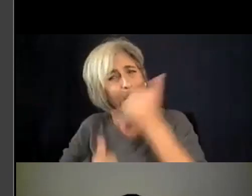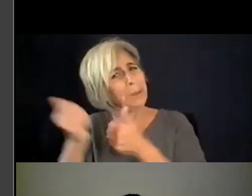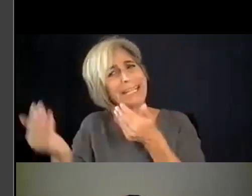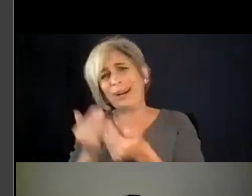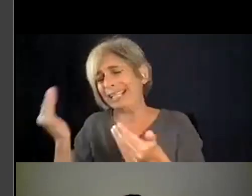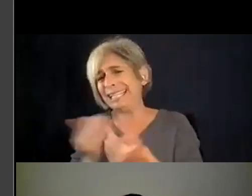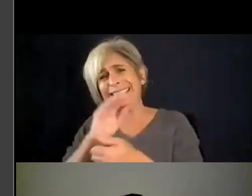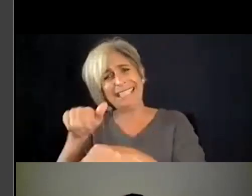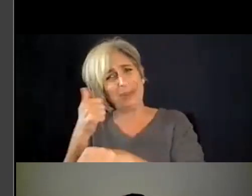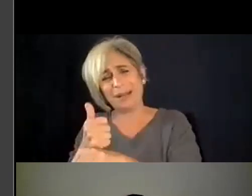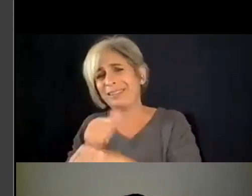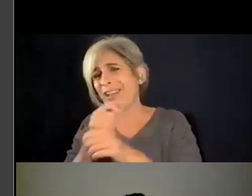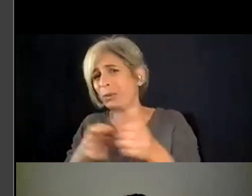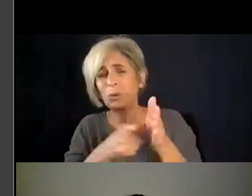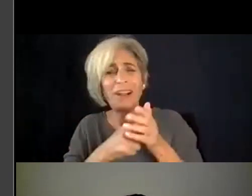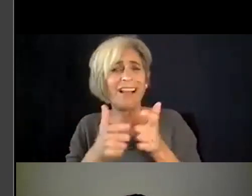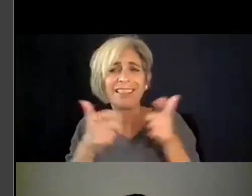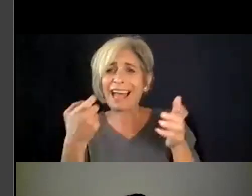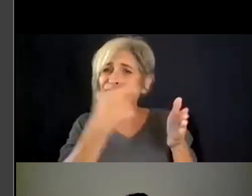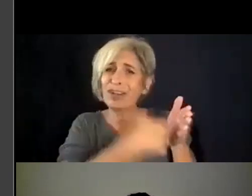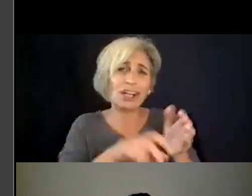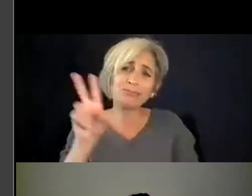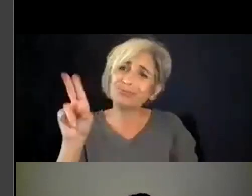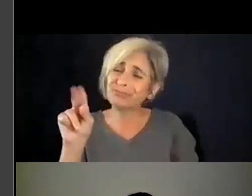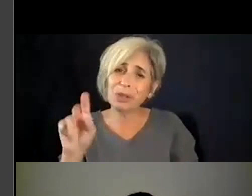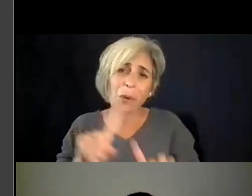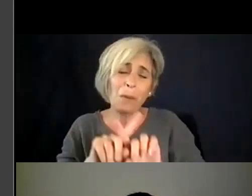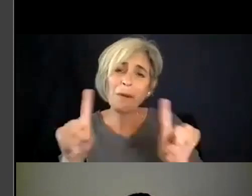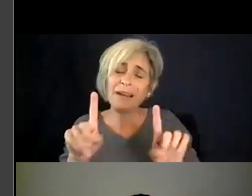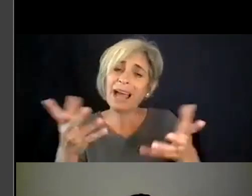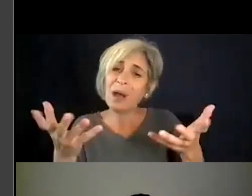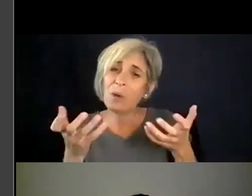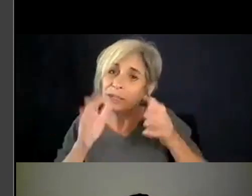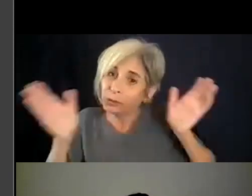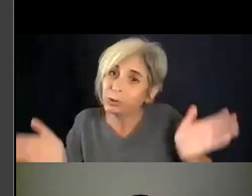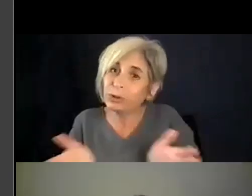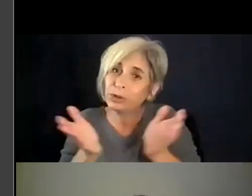they don't require a lot of upfront costs. But I would like to encourage you to think bigger.